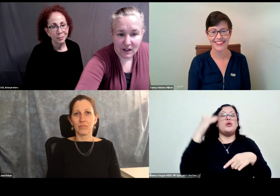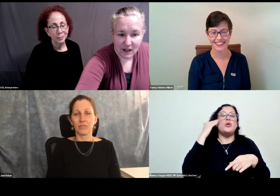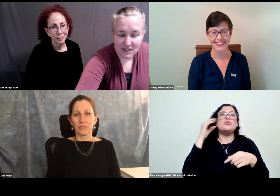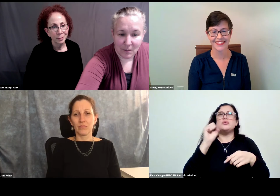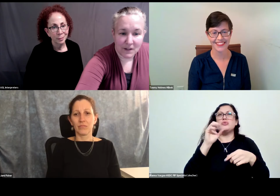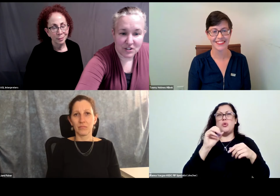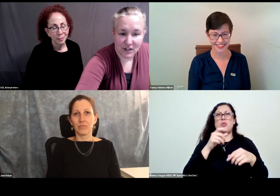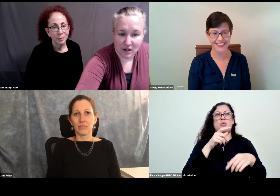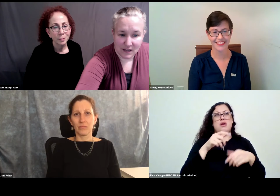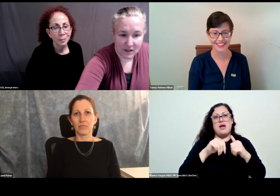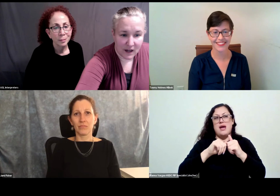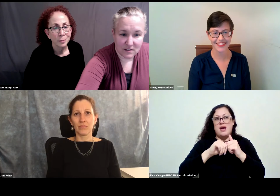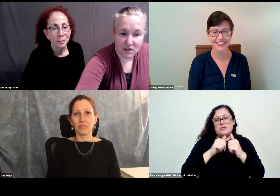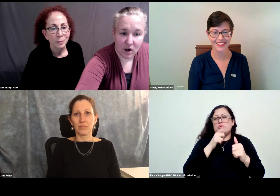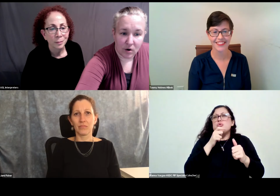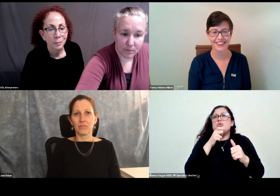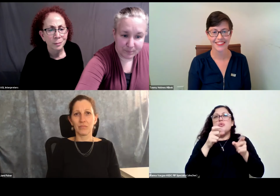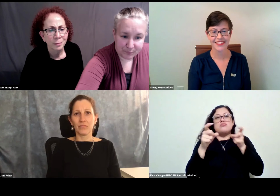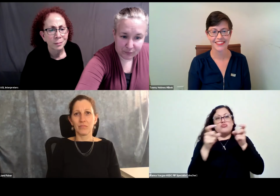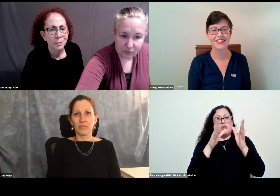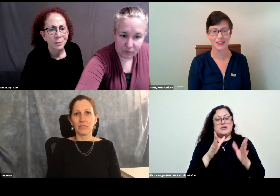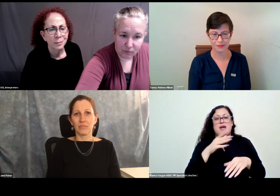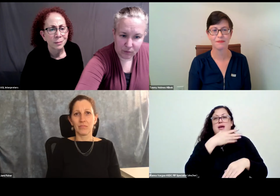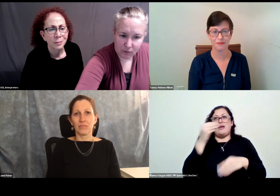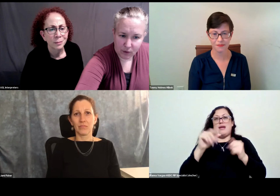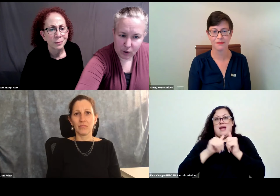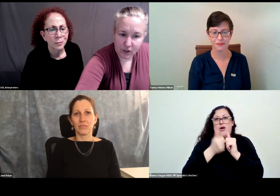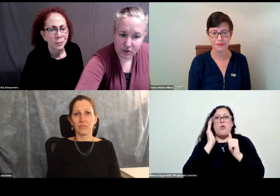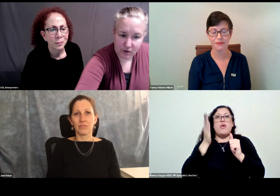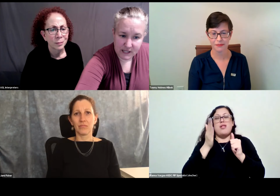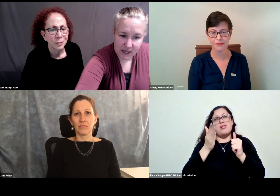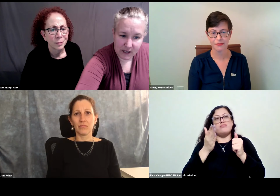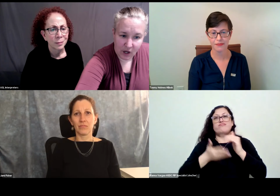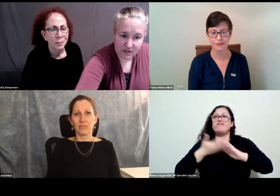until much later on down the line so. Who controls that and also.